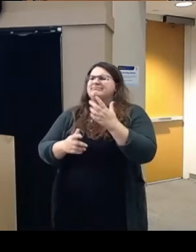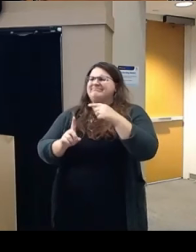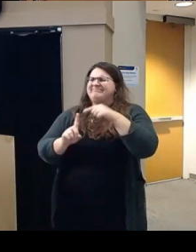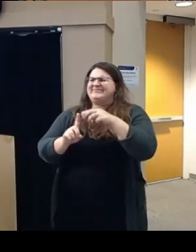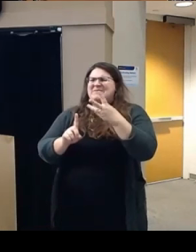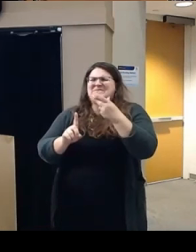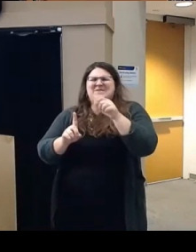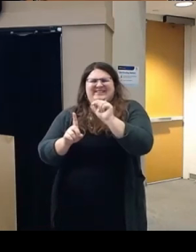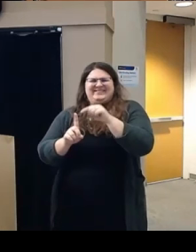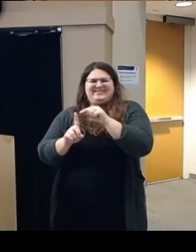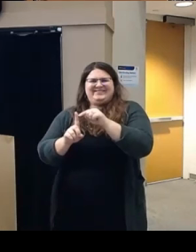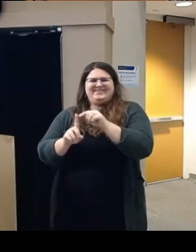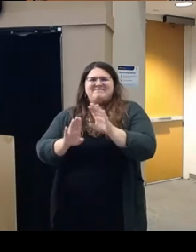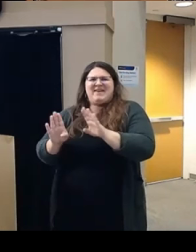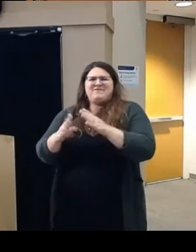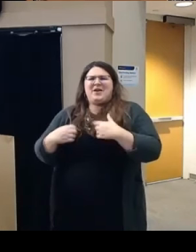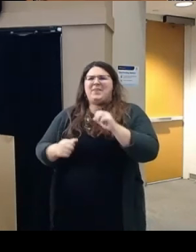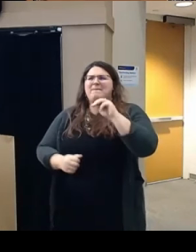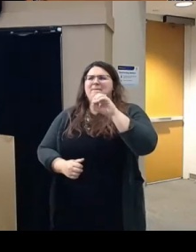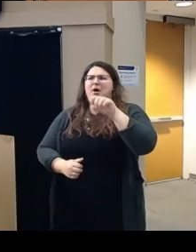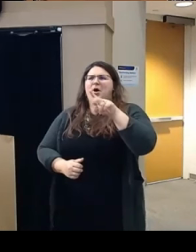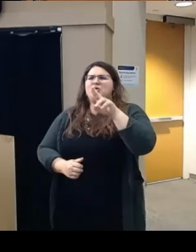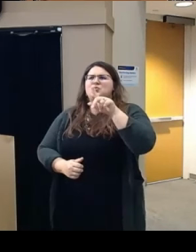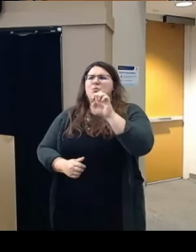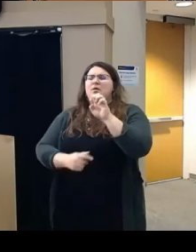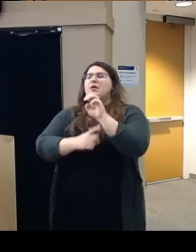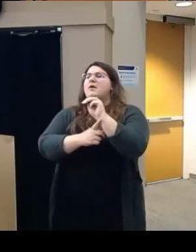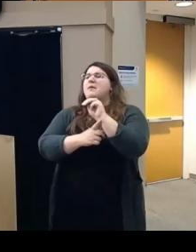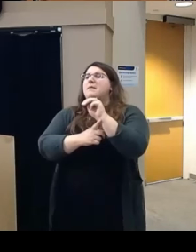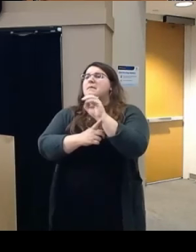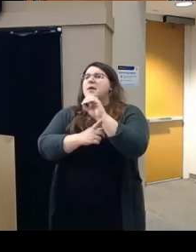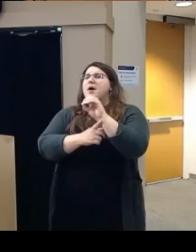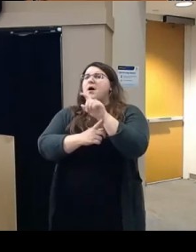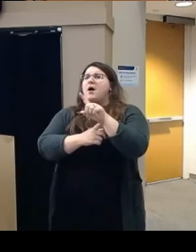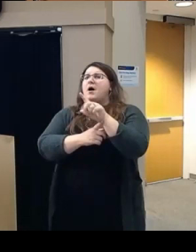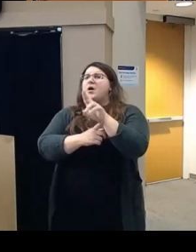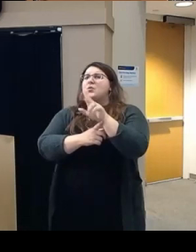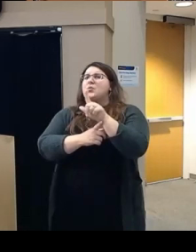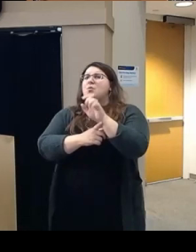a term that epic uses to describe a group of new functions or upgrades that um will be available in